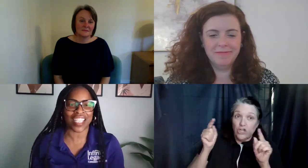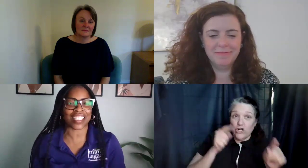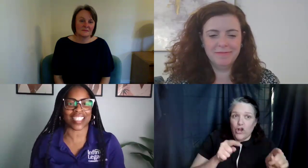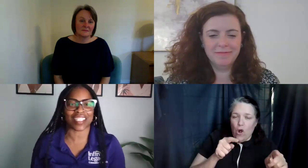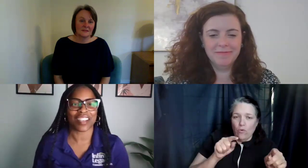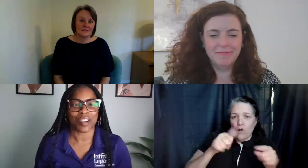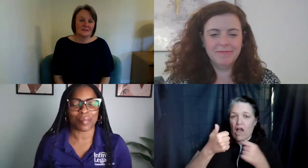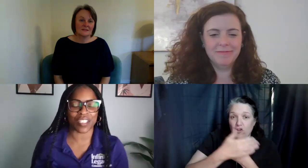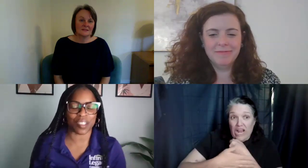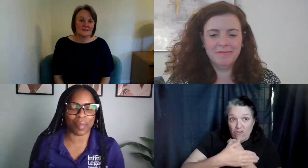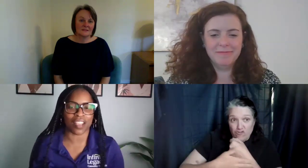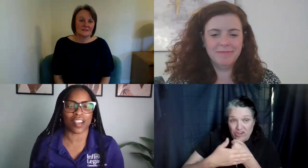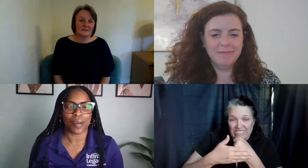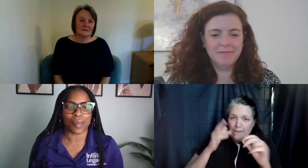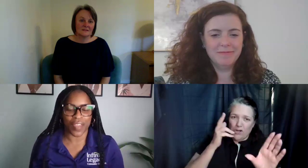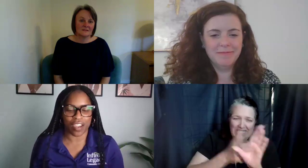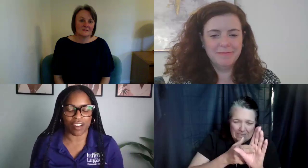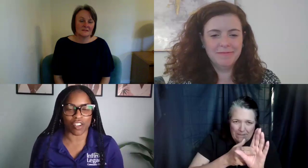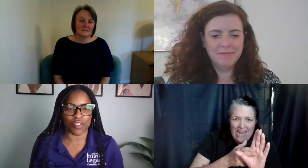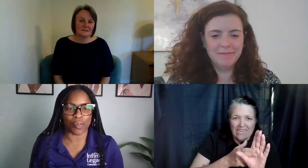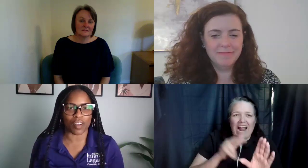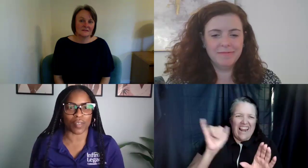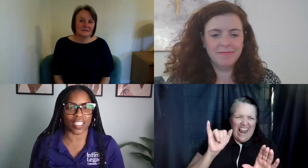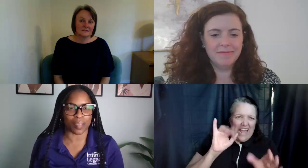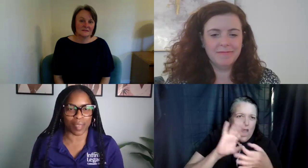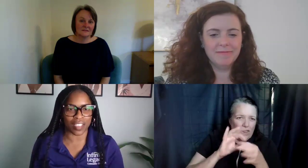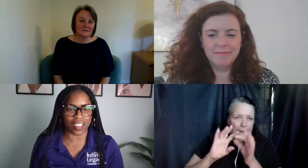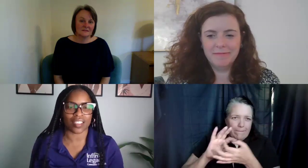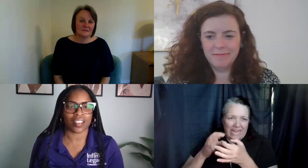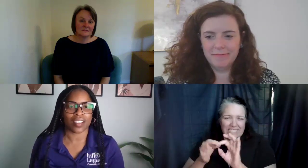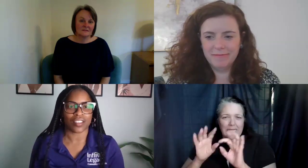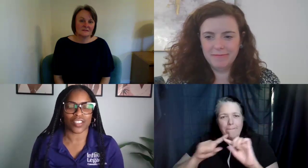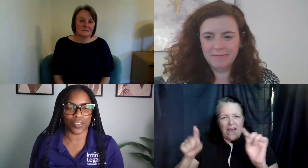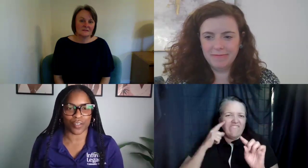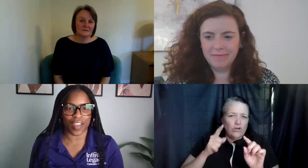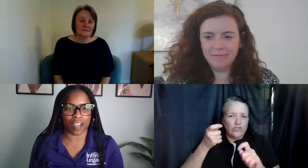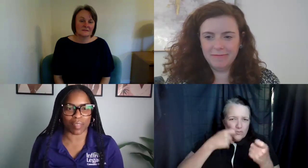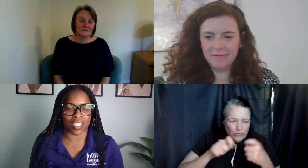and participate. But they are a group of recipients, donor families,